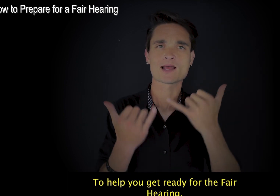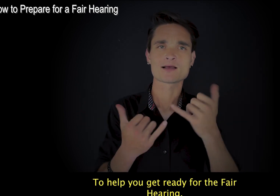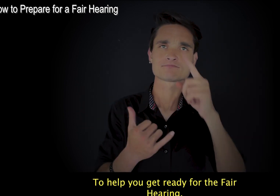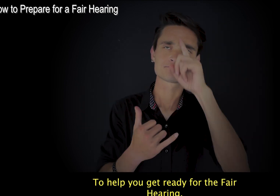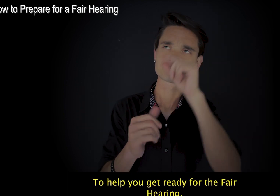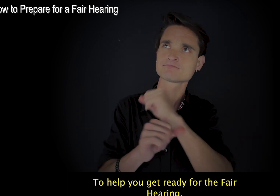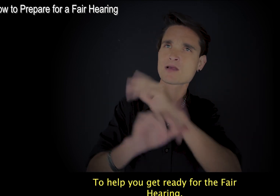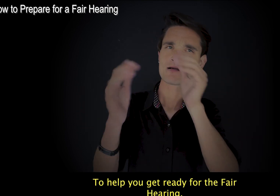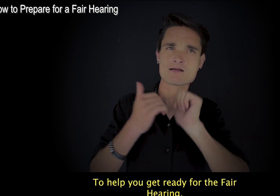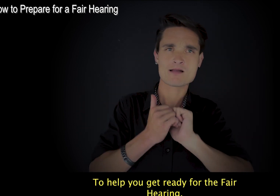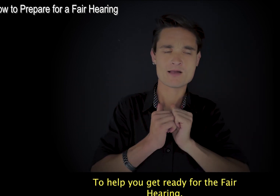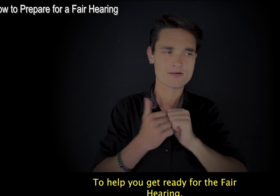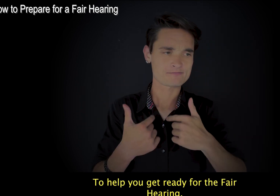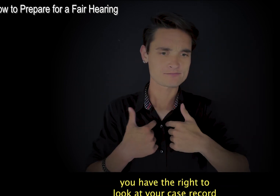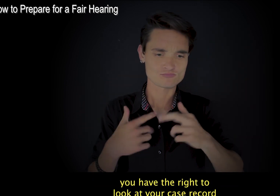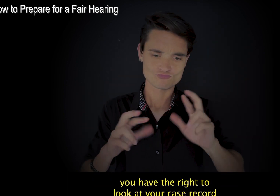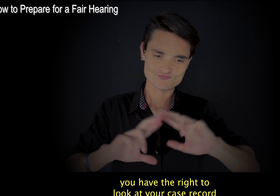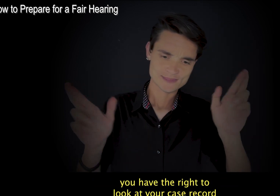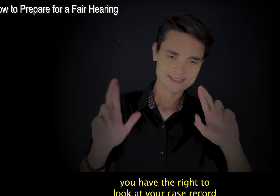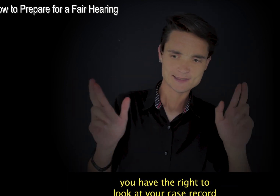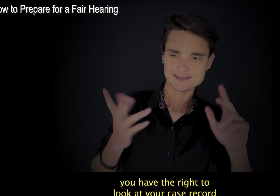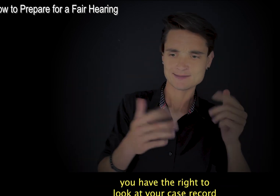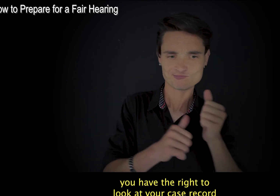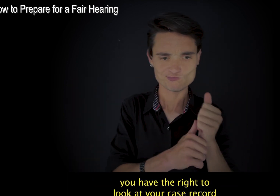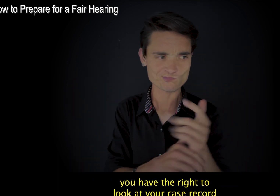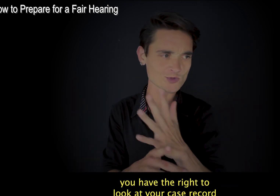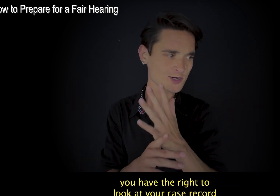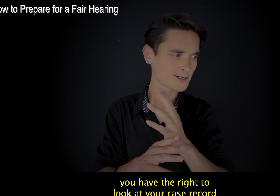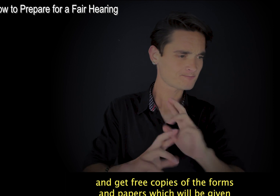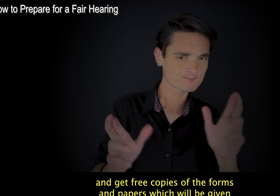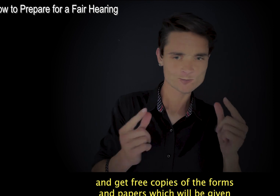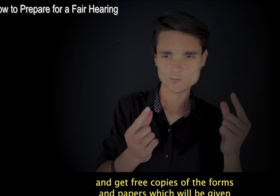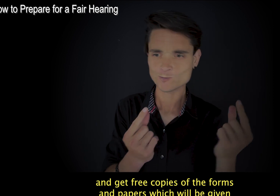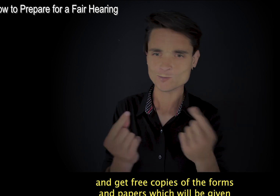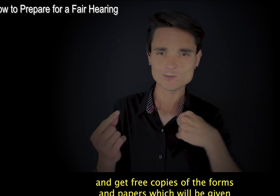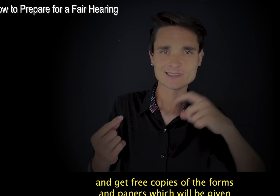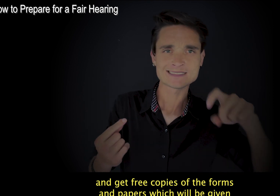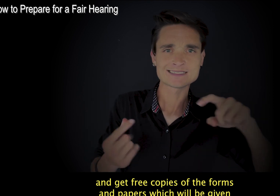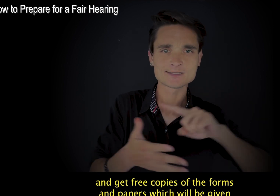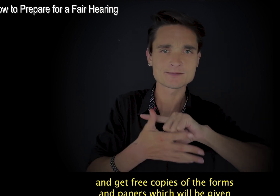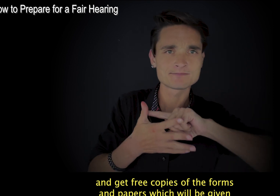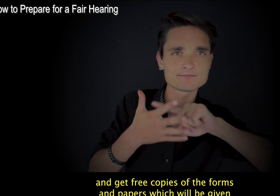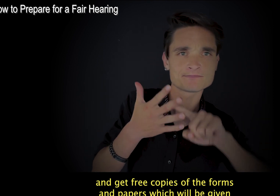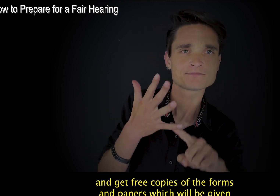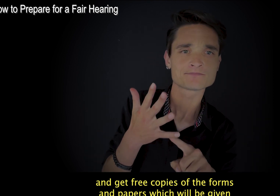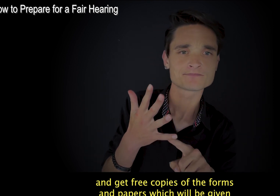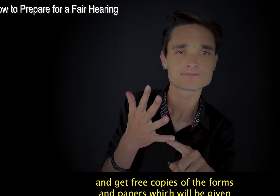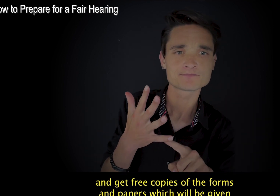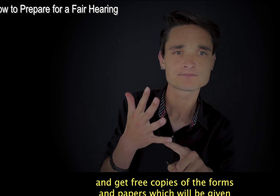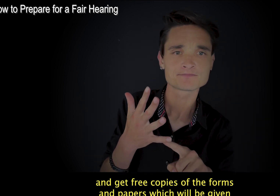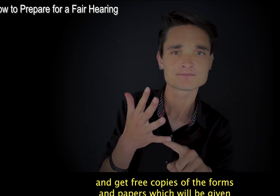To help you get ready for the Fair Hearing, you have the right to look at your case record and get free copies of the forms and papers which will be given